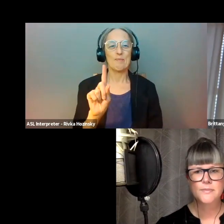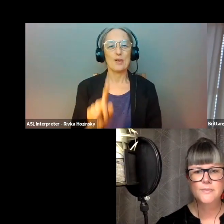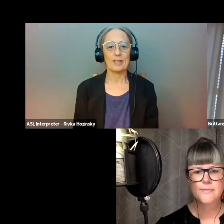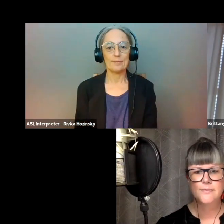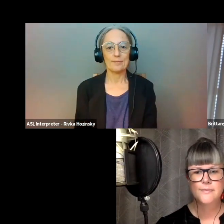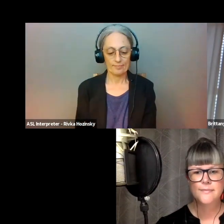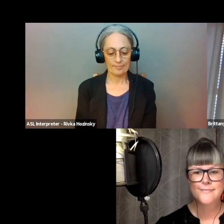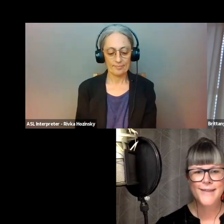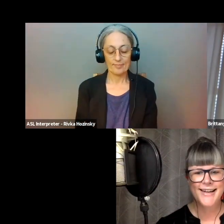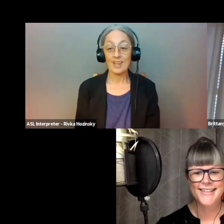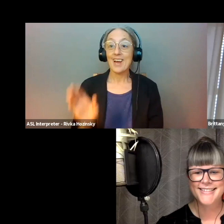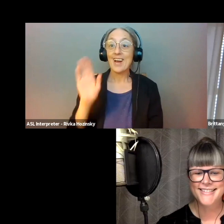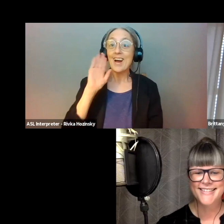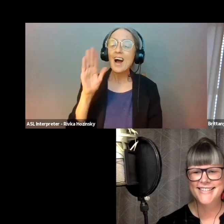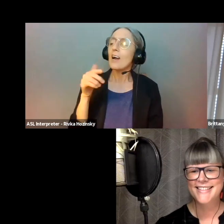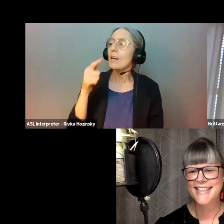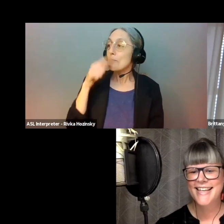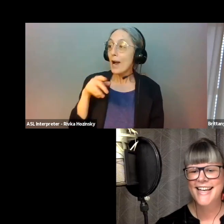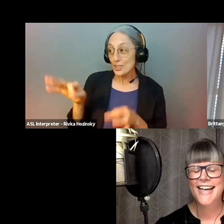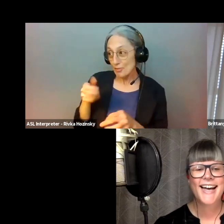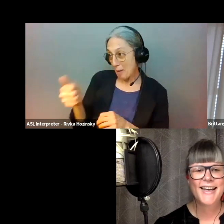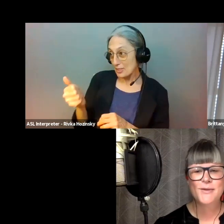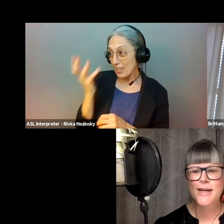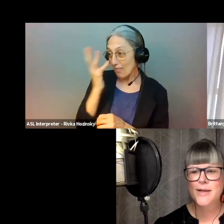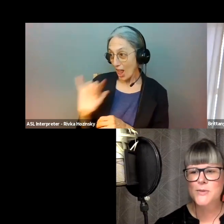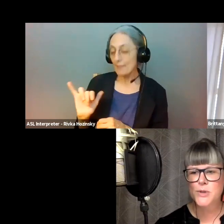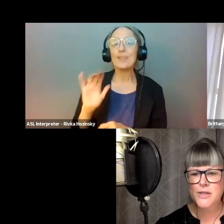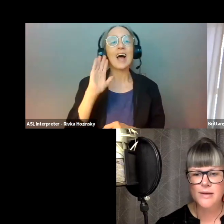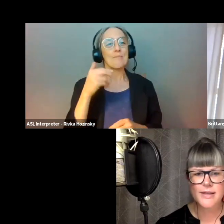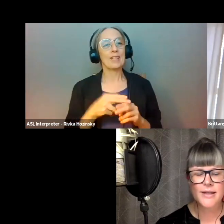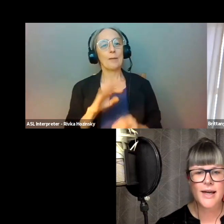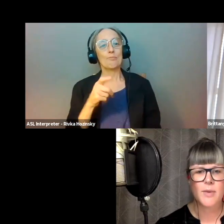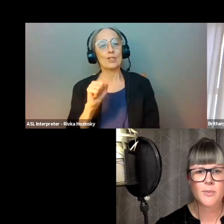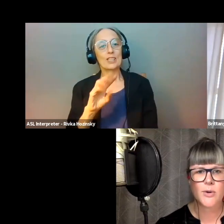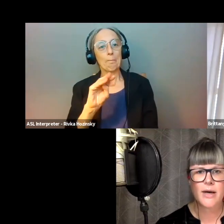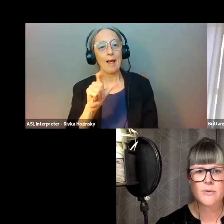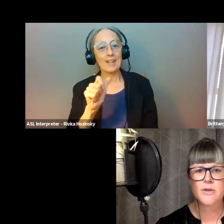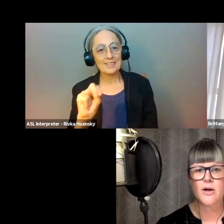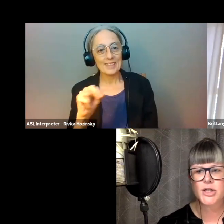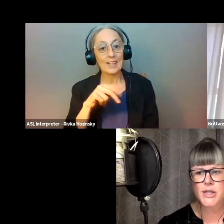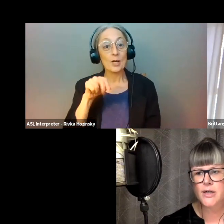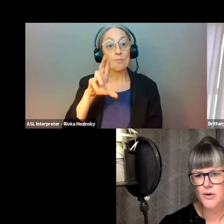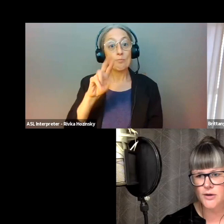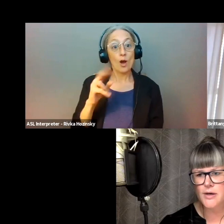Hi Bridget. I'll have you describe yourself today. Hi, my name is Bridget Melton and my pronouns are she/her.